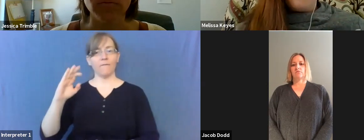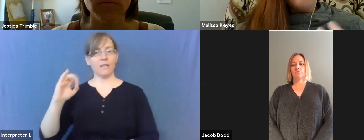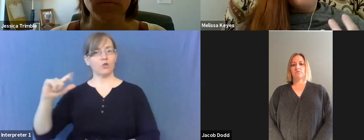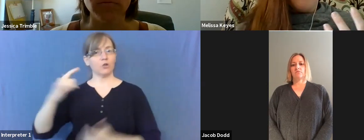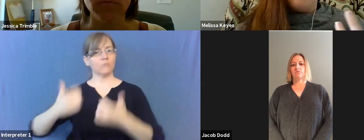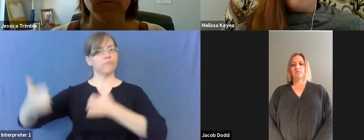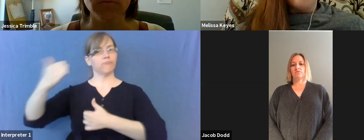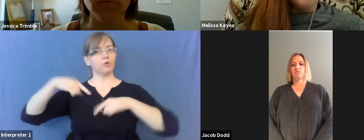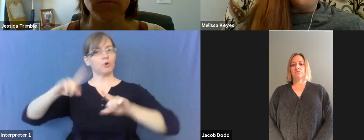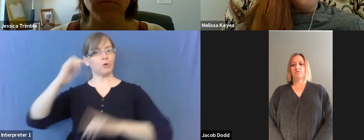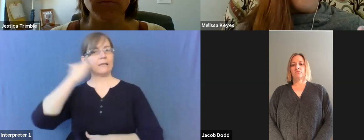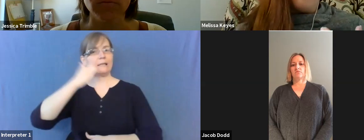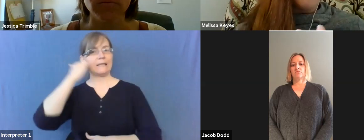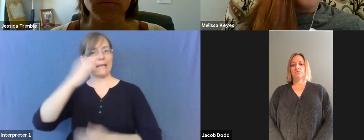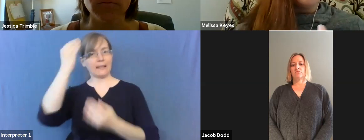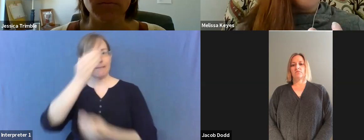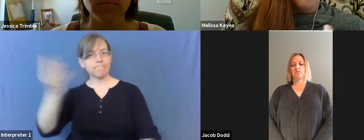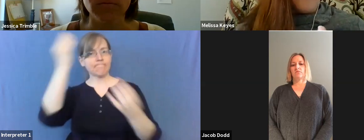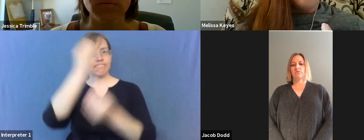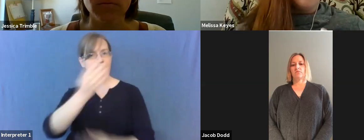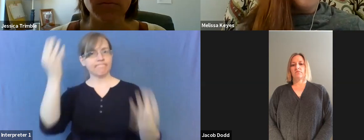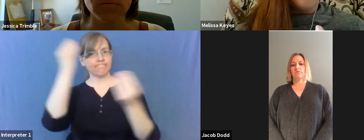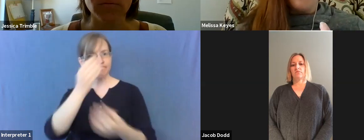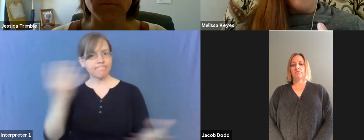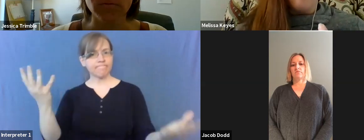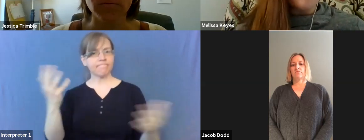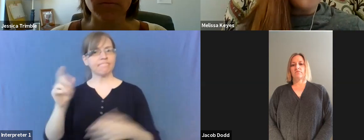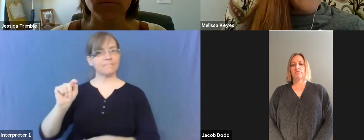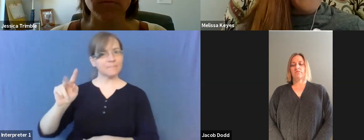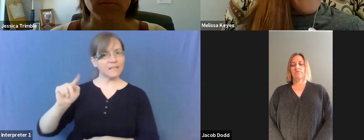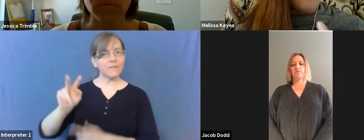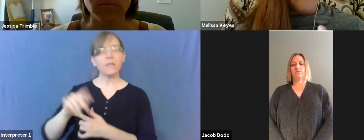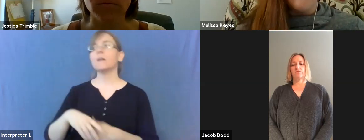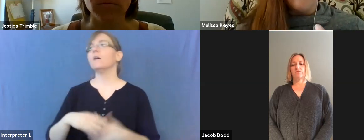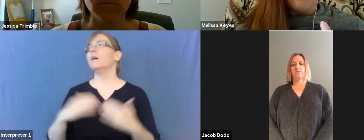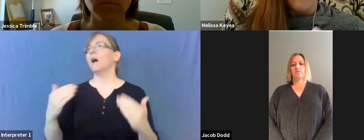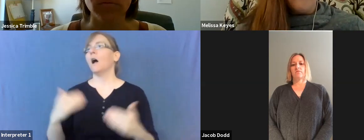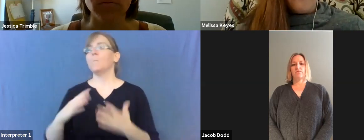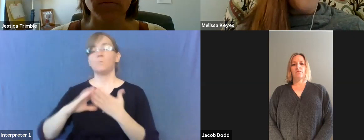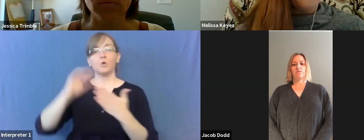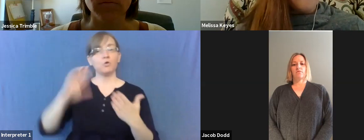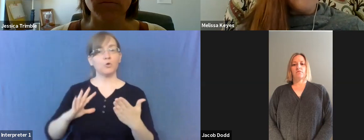We've done all kinds of things, making sure that students who are remote learning have access to what they need